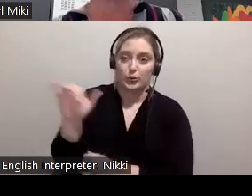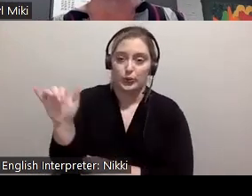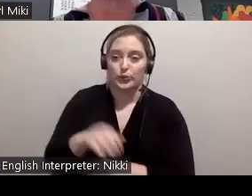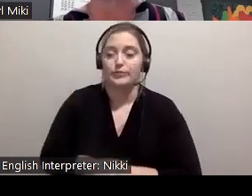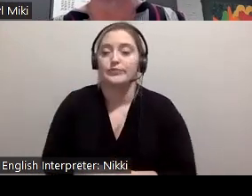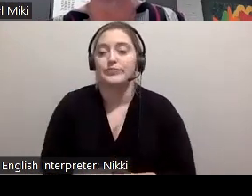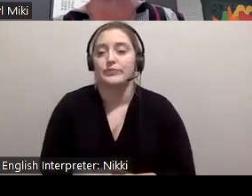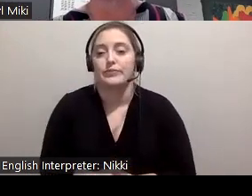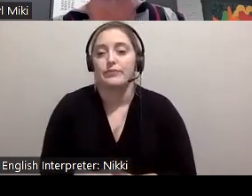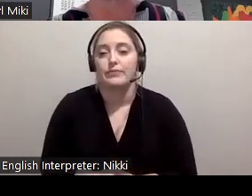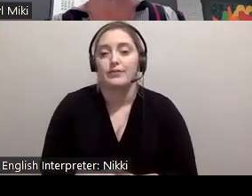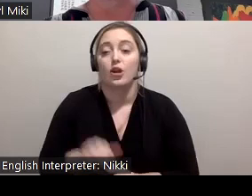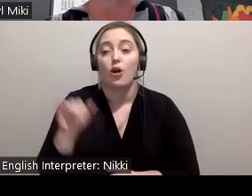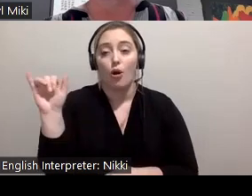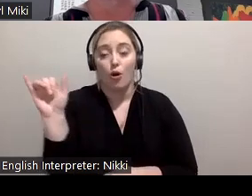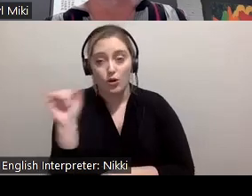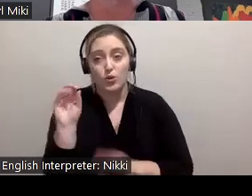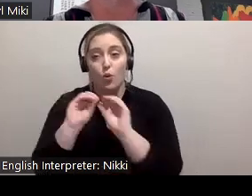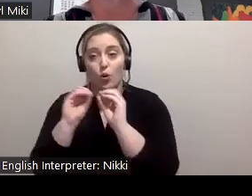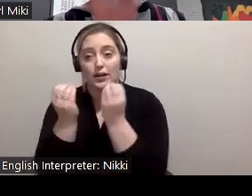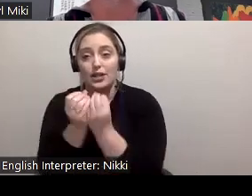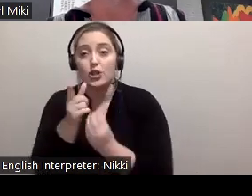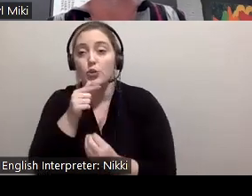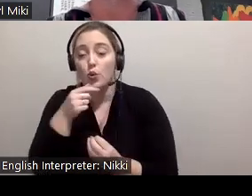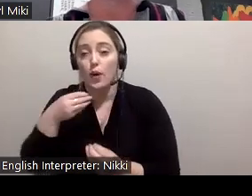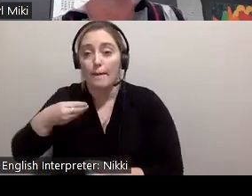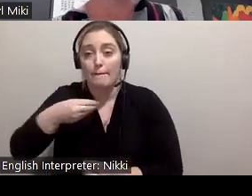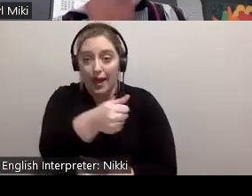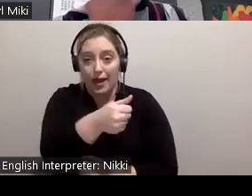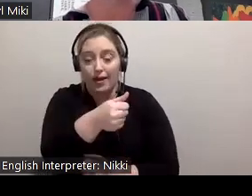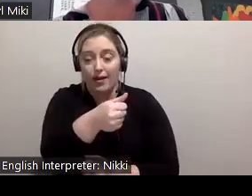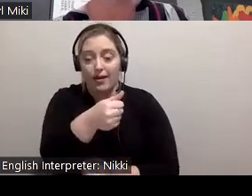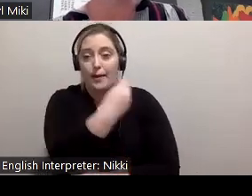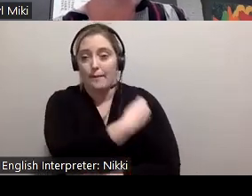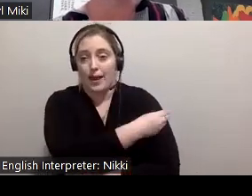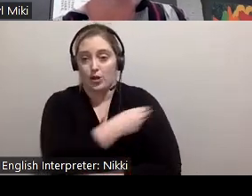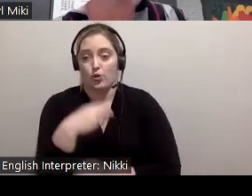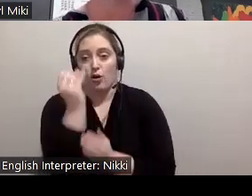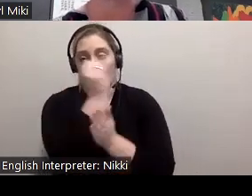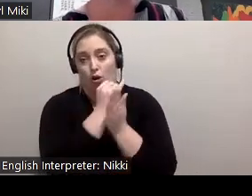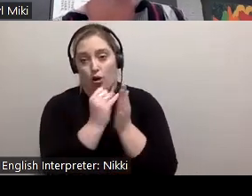Manitoba artists. That is the foundation of the Arts